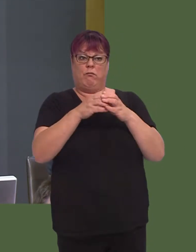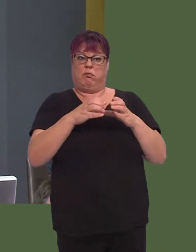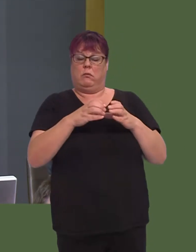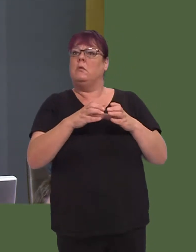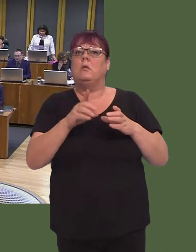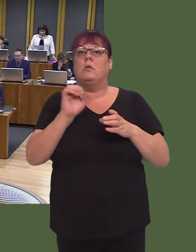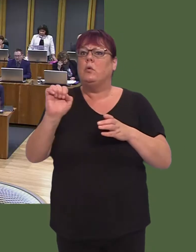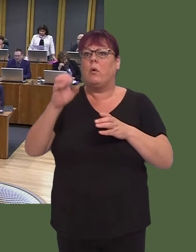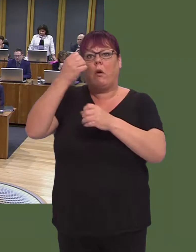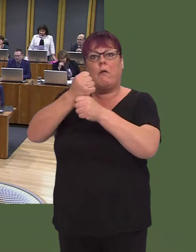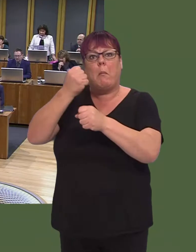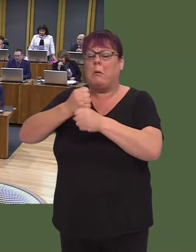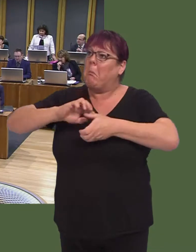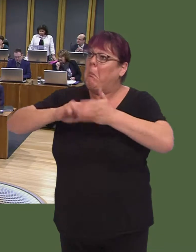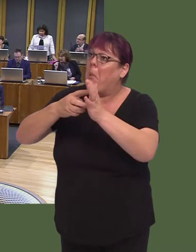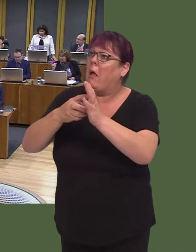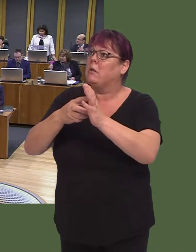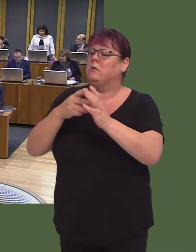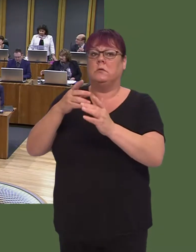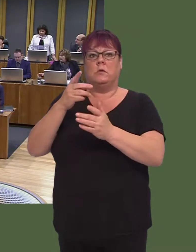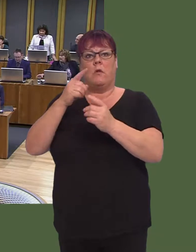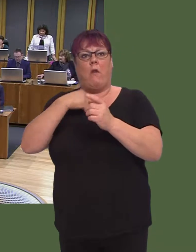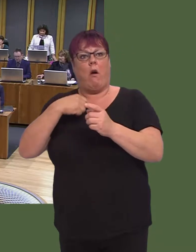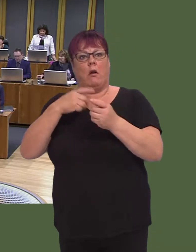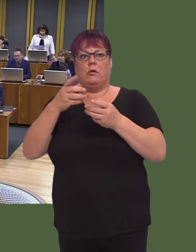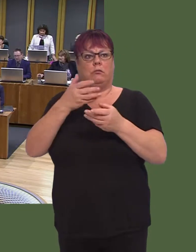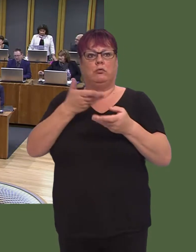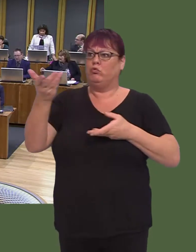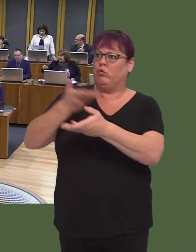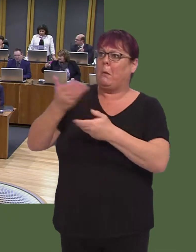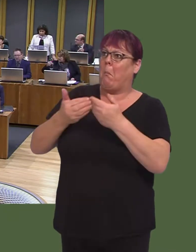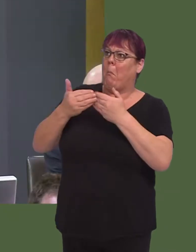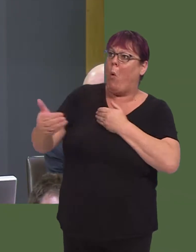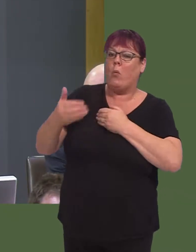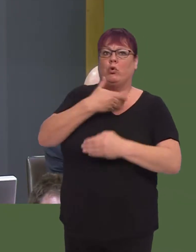So, what specific steps is your Government taking to capitalise on our growing trade